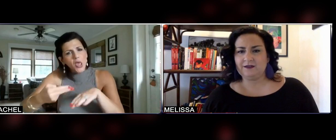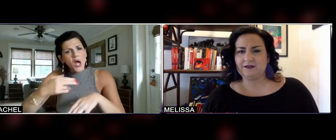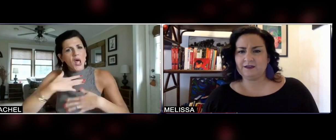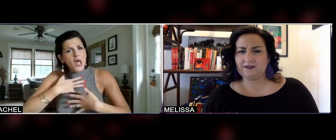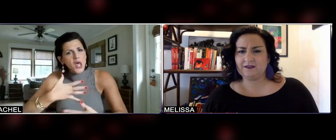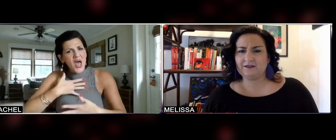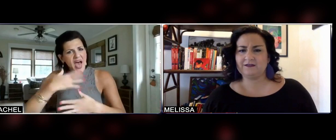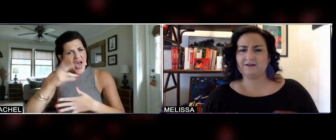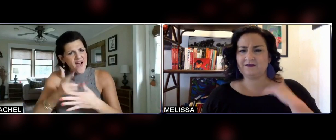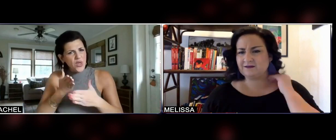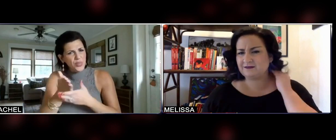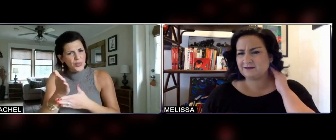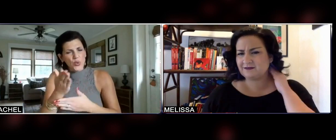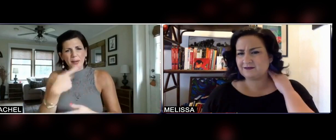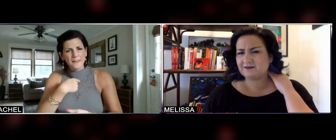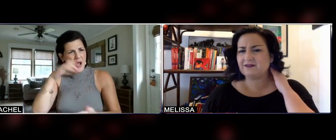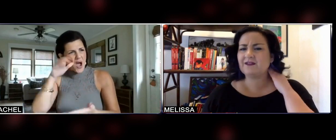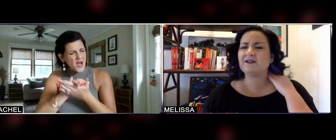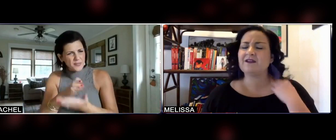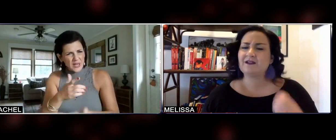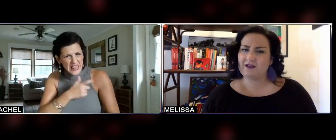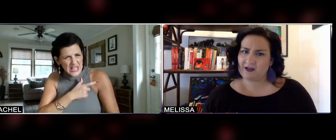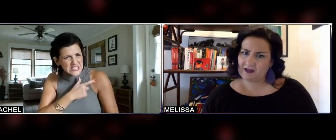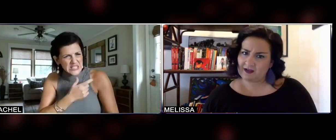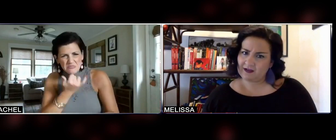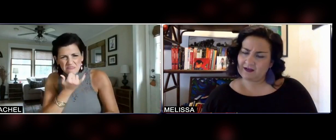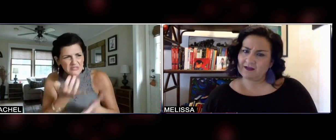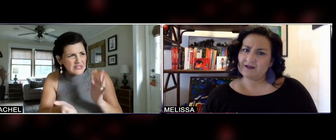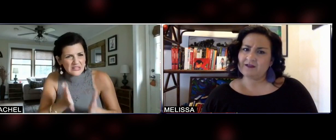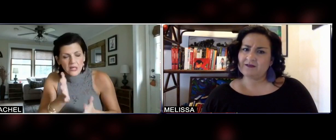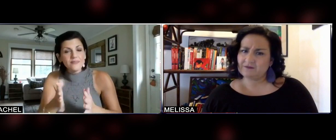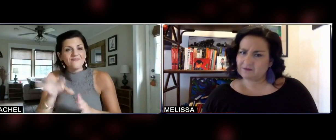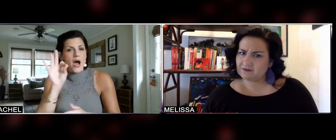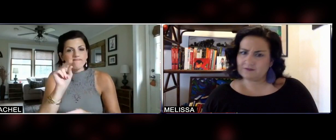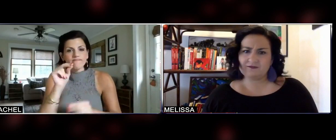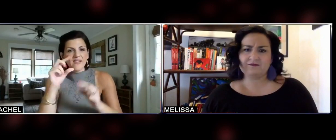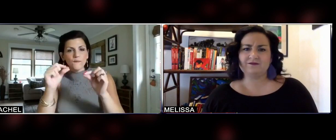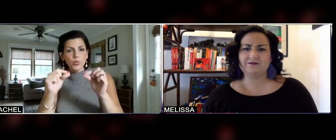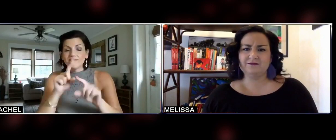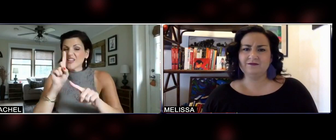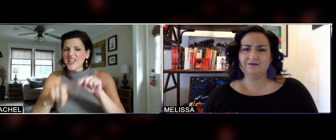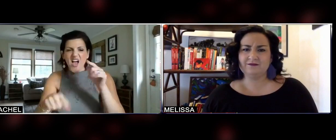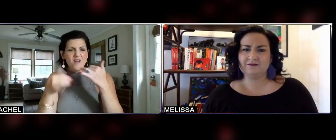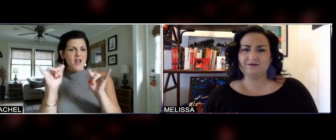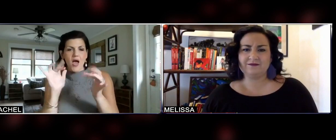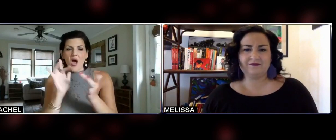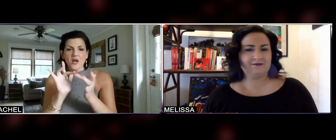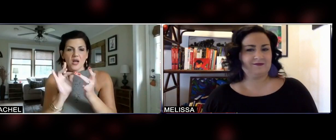he would collapse halfway through games. My husband and I thought it might've been because he was lazy. He just can't play contact sports.